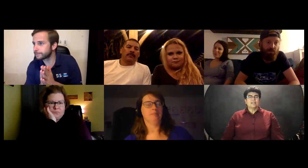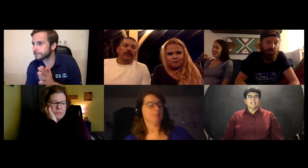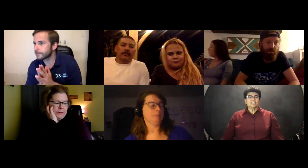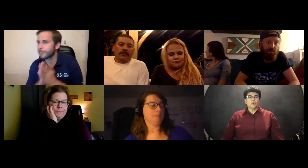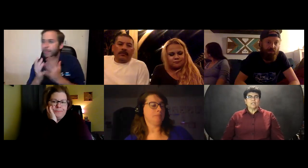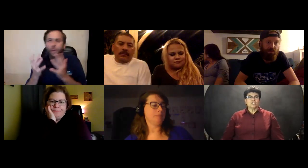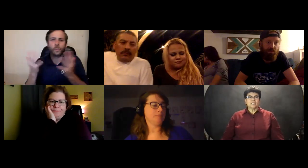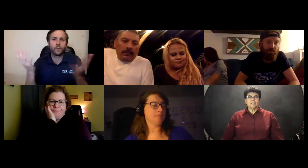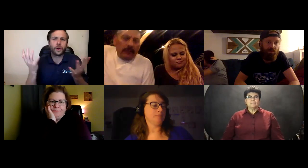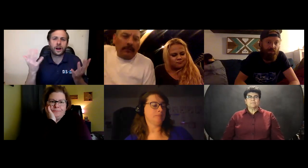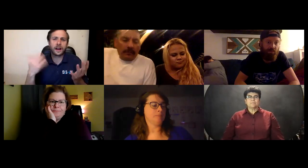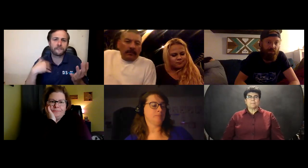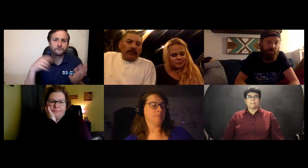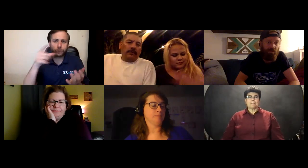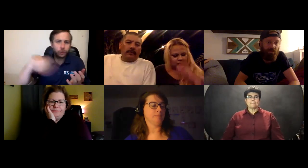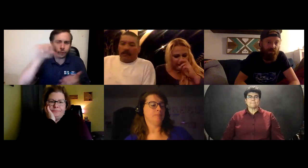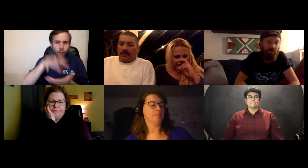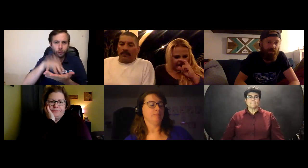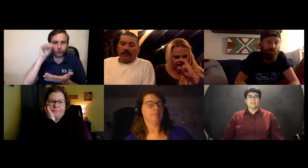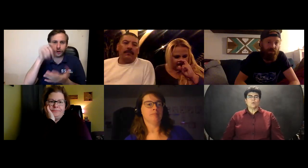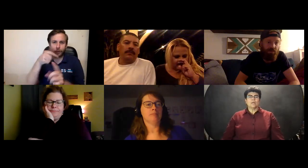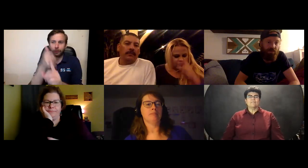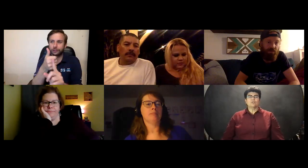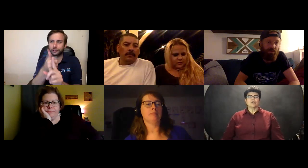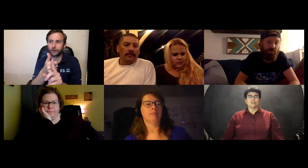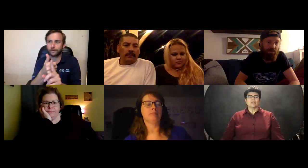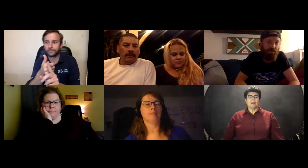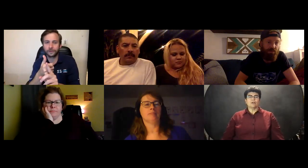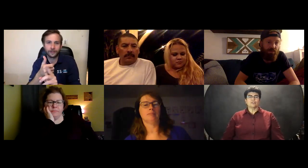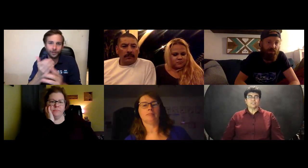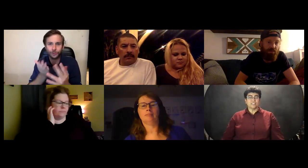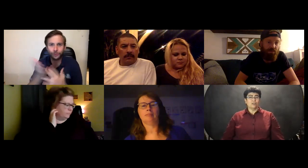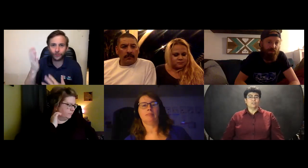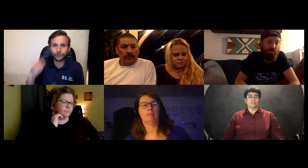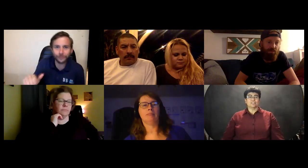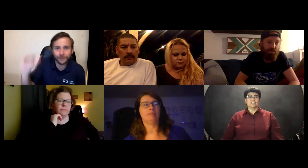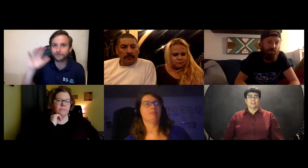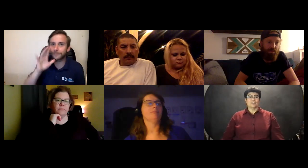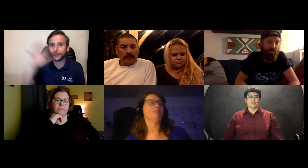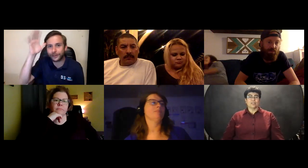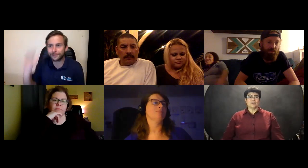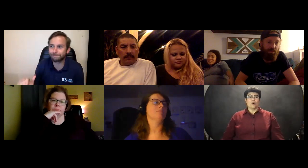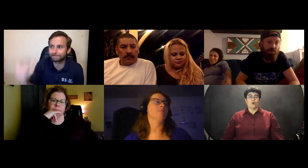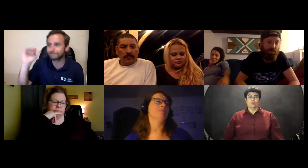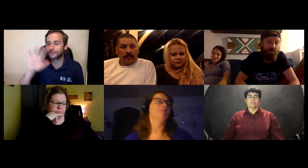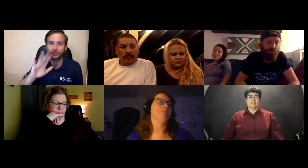next question what have you learned about yourselves